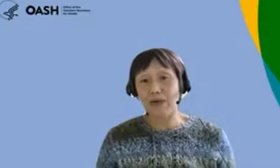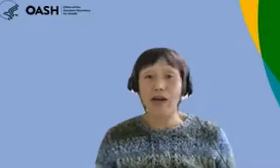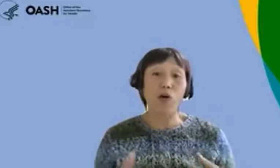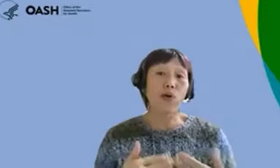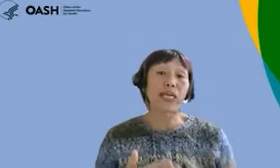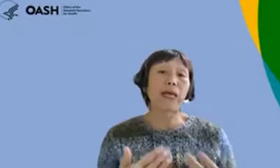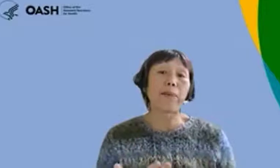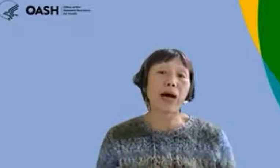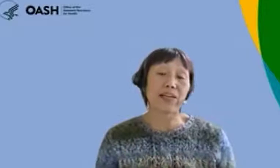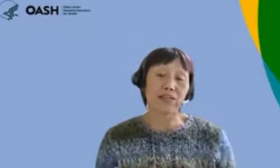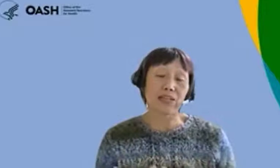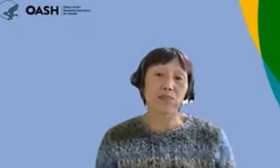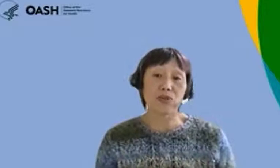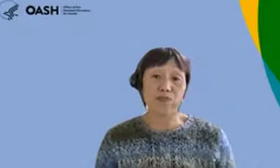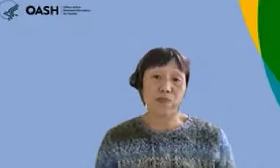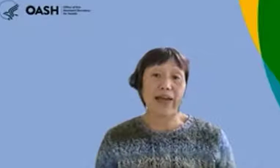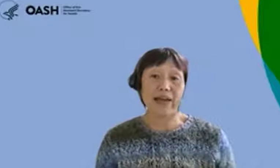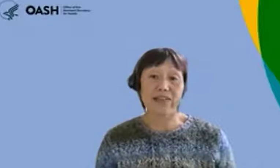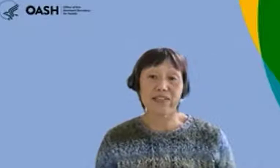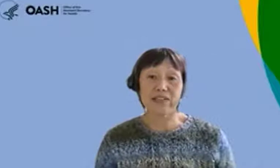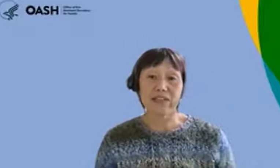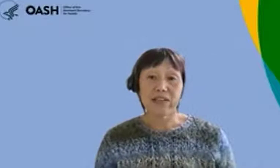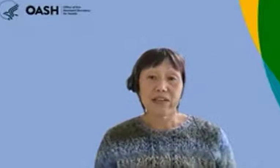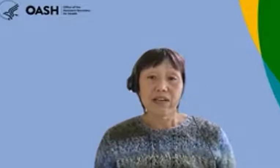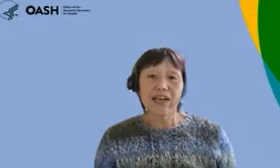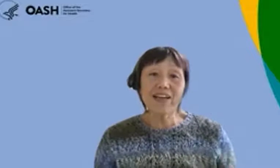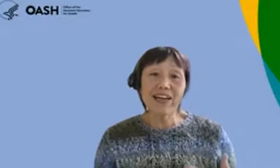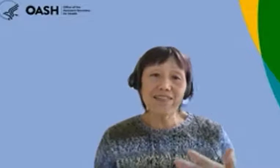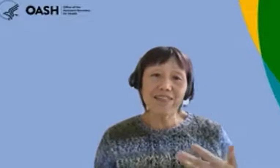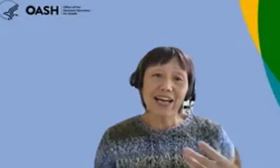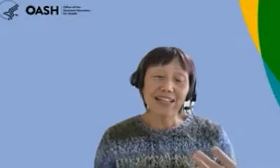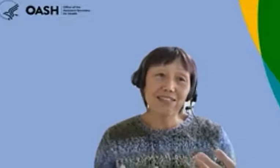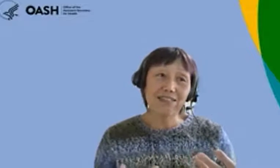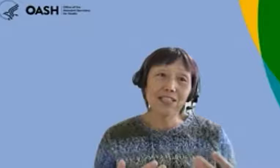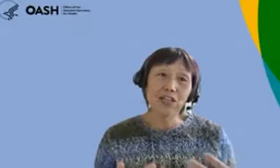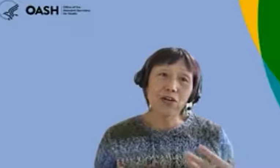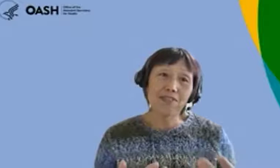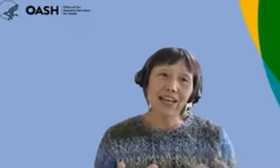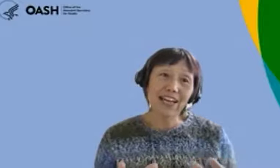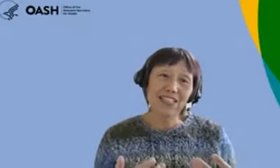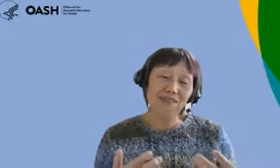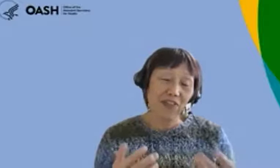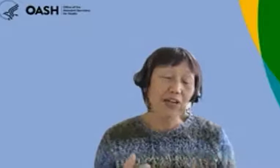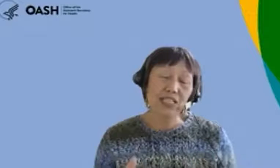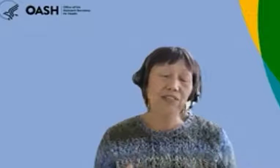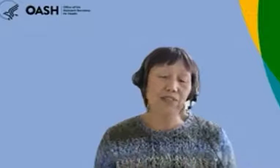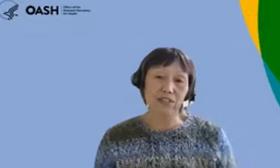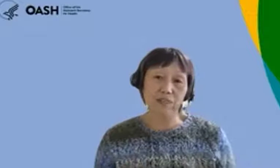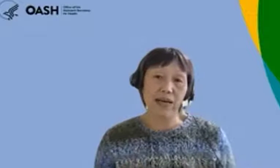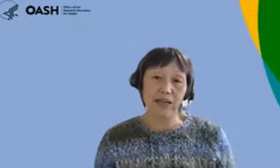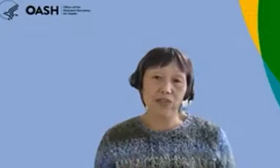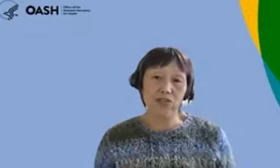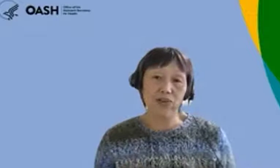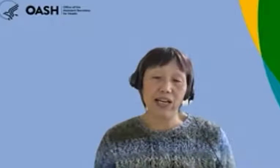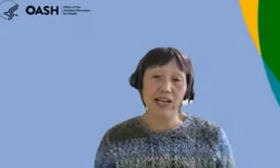we are already imparting some sort of bias. And that is very difficult to managed,